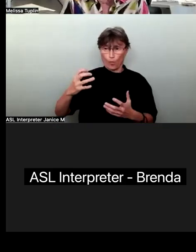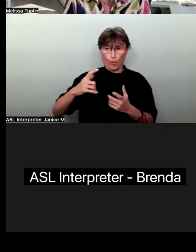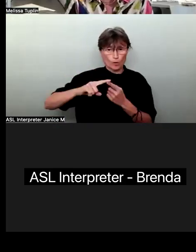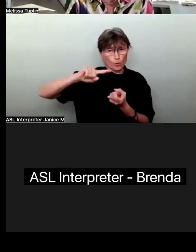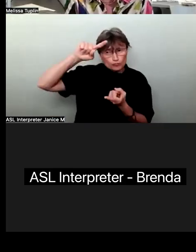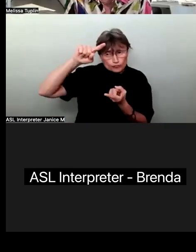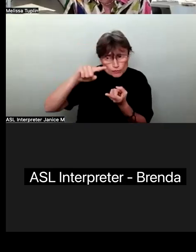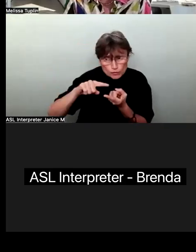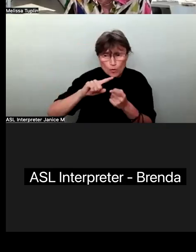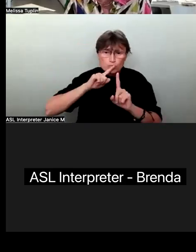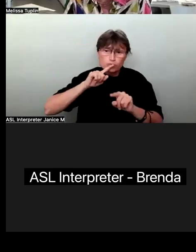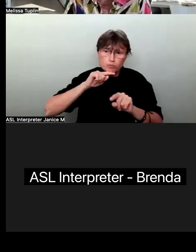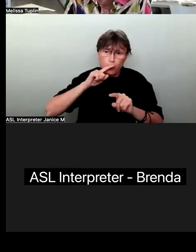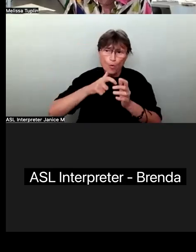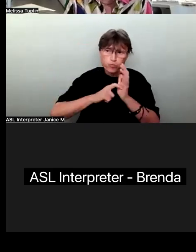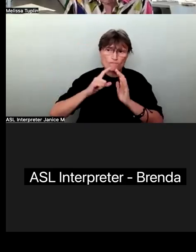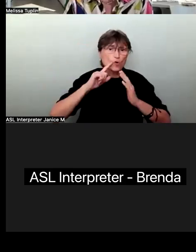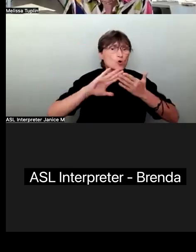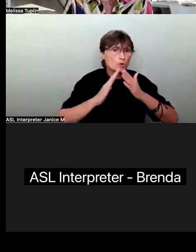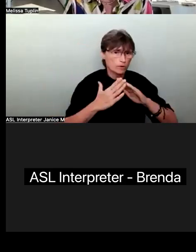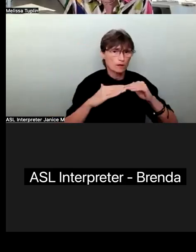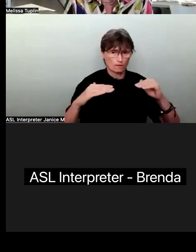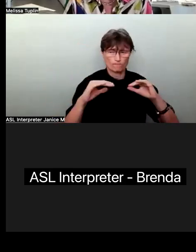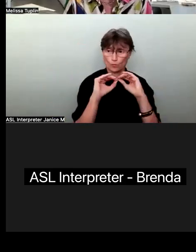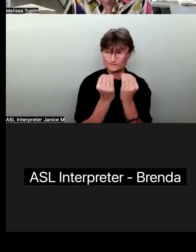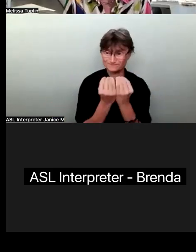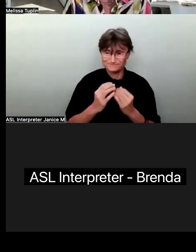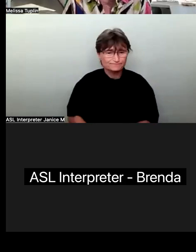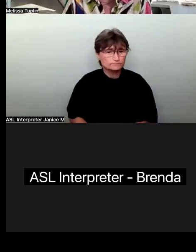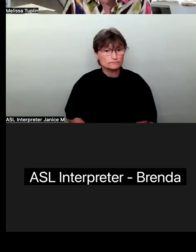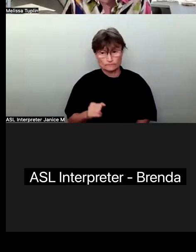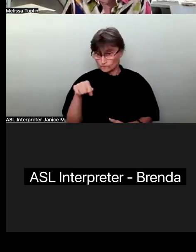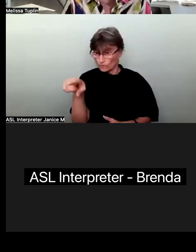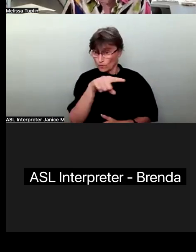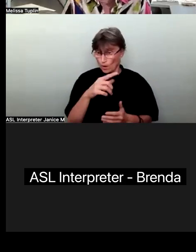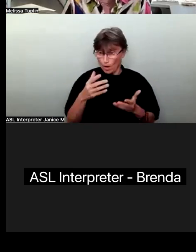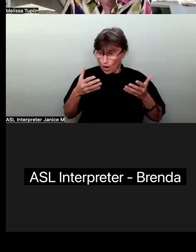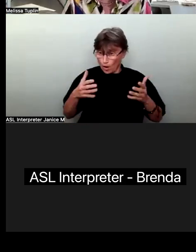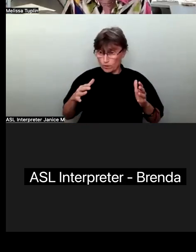for community arts organizations. For those of you who have written our operating grant